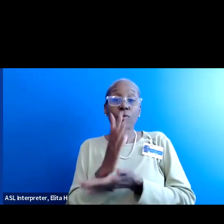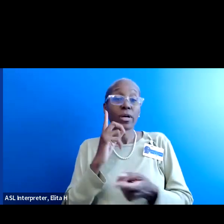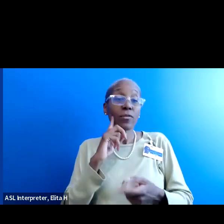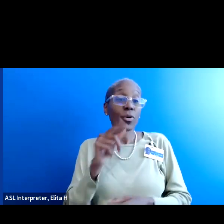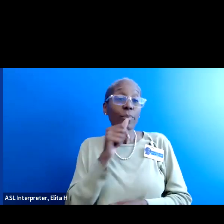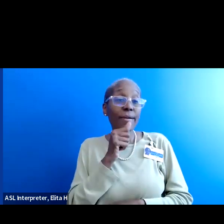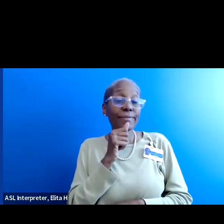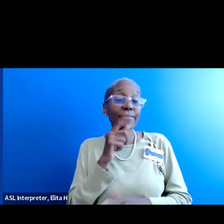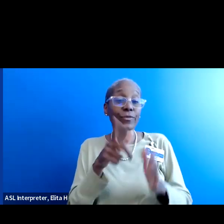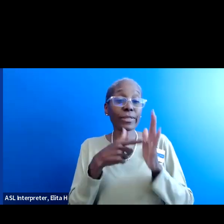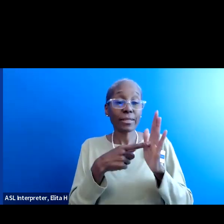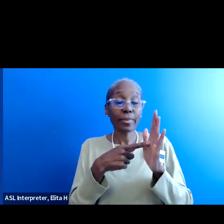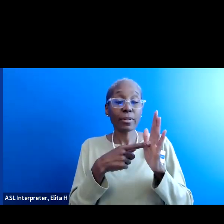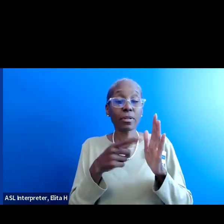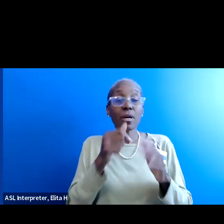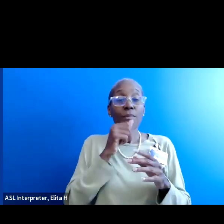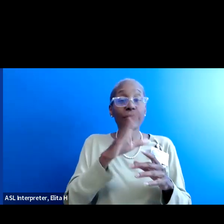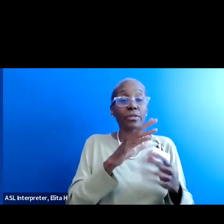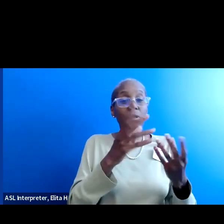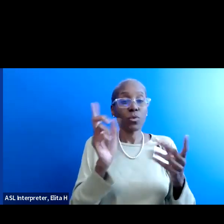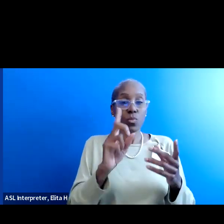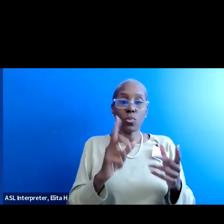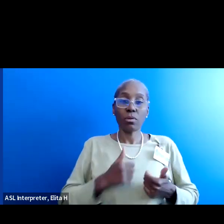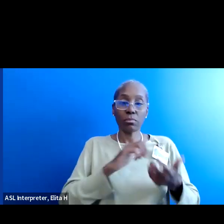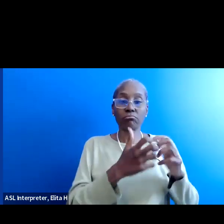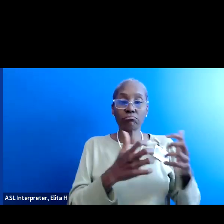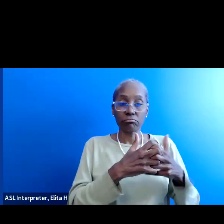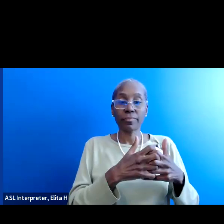For example, you have privacy in your accommodation while receiving care,